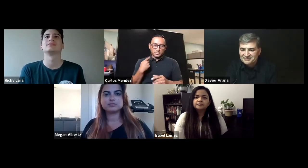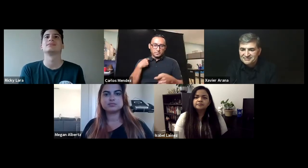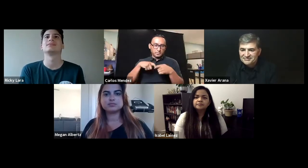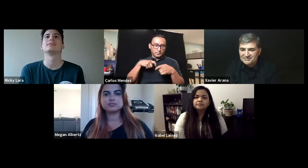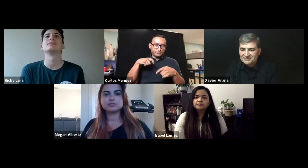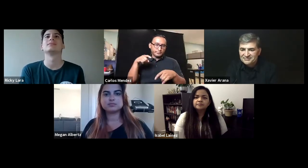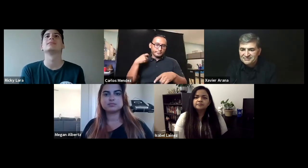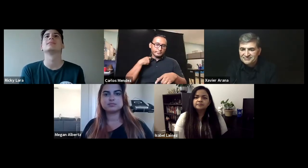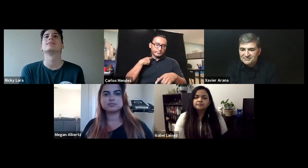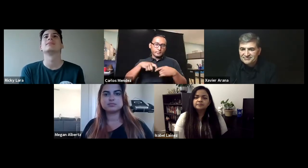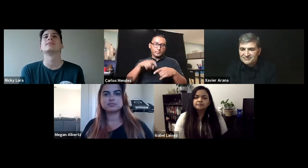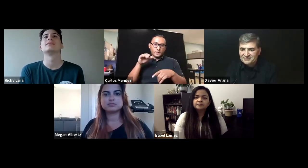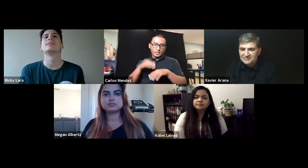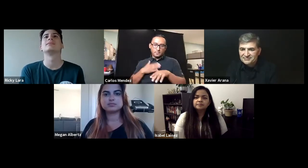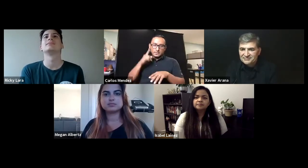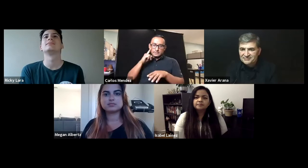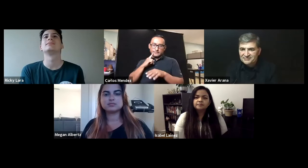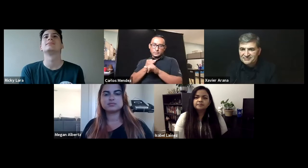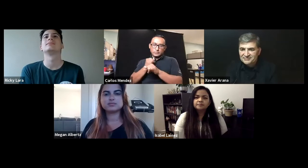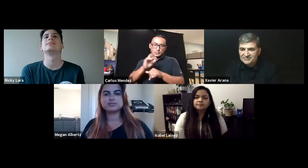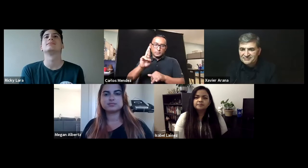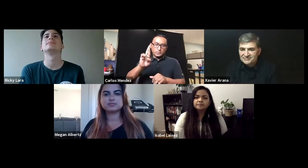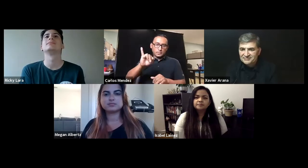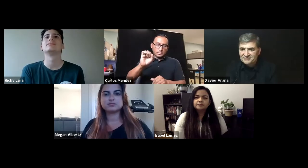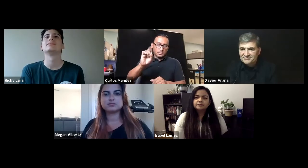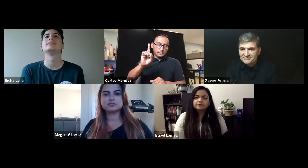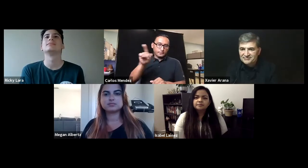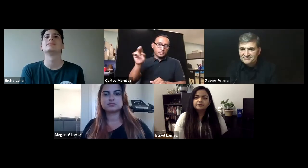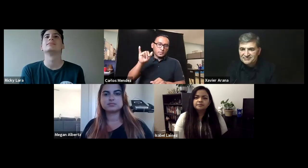and I was one of the few Hispanic,